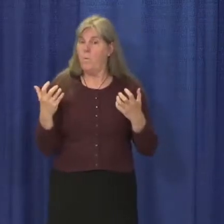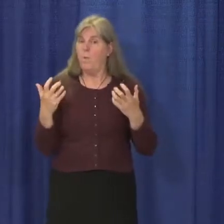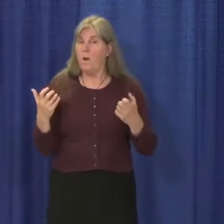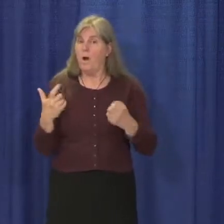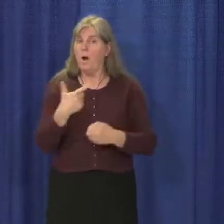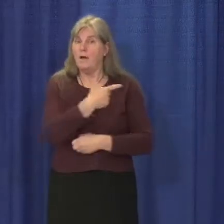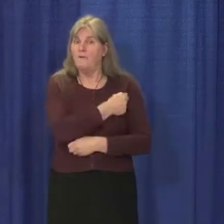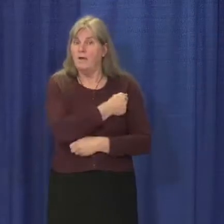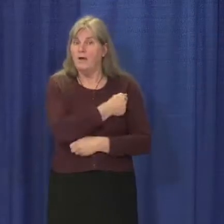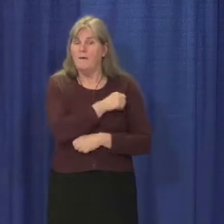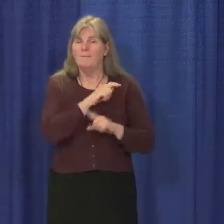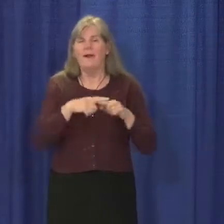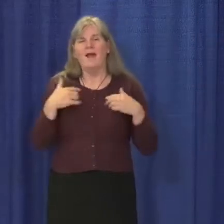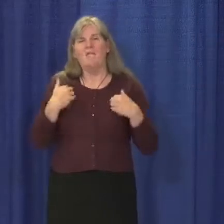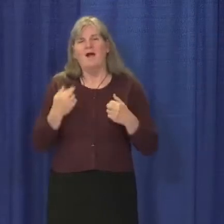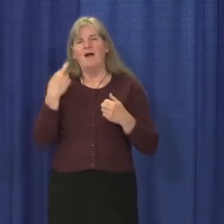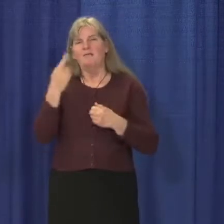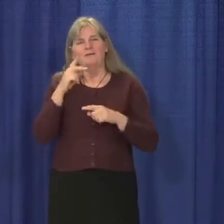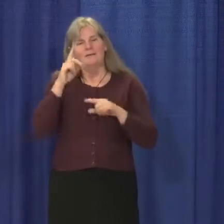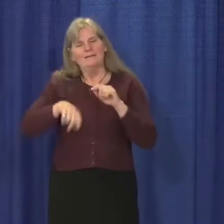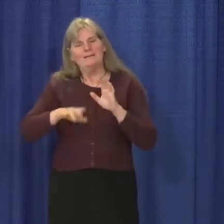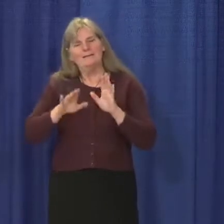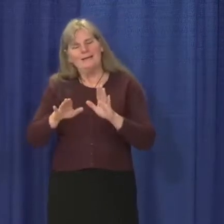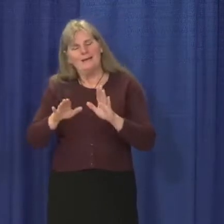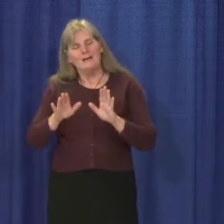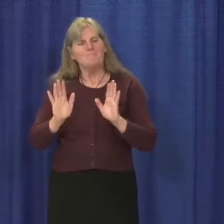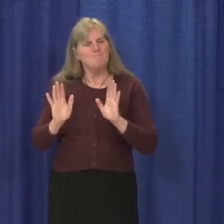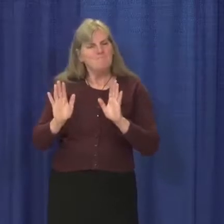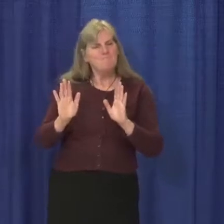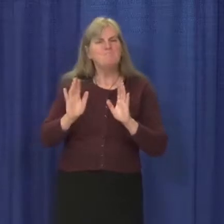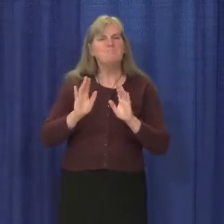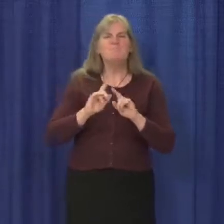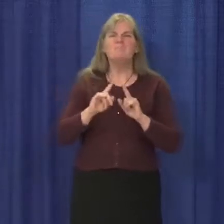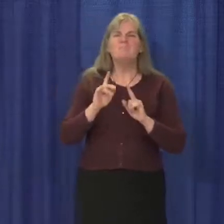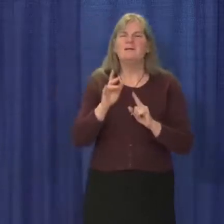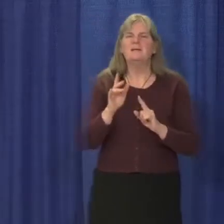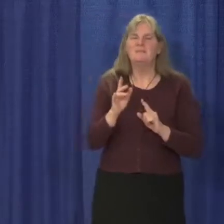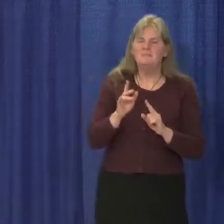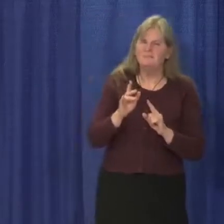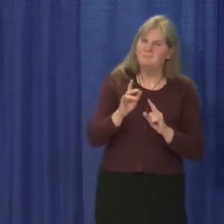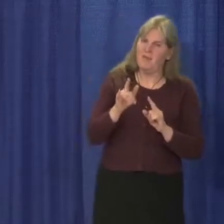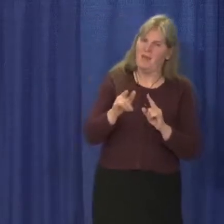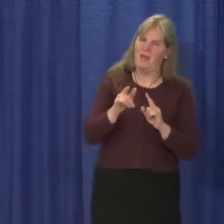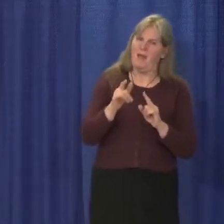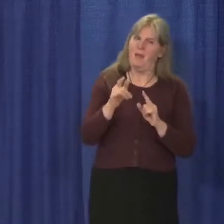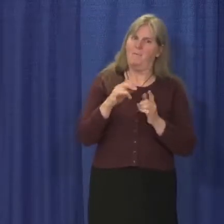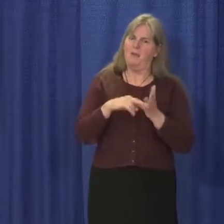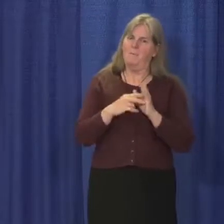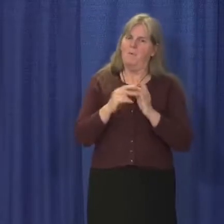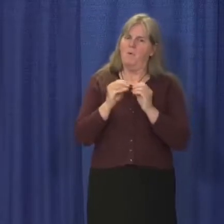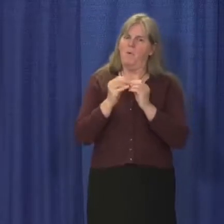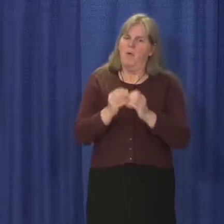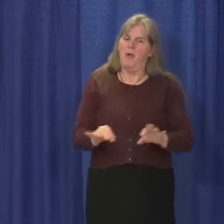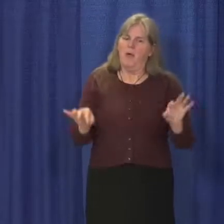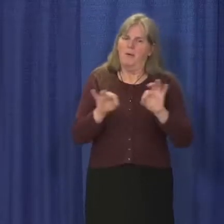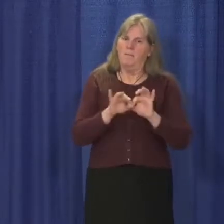force a medical reason is being taken into consideration but it makes it all that more important